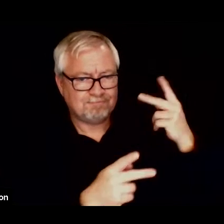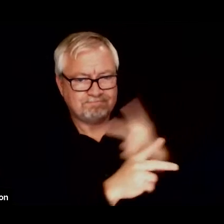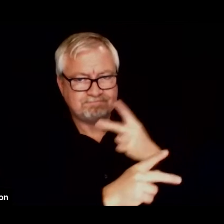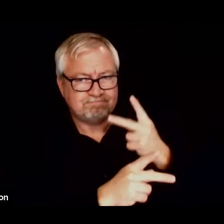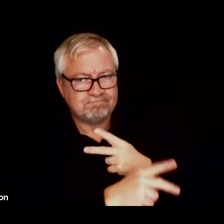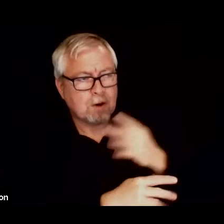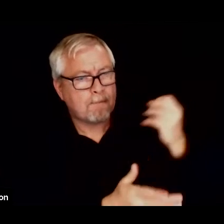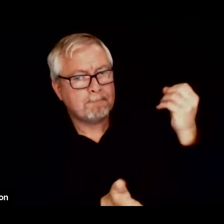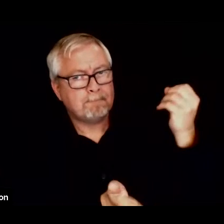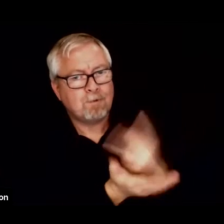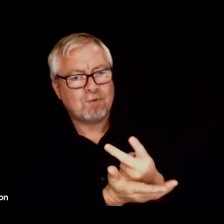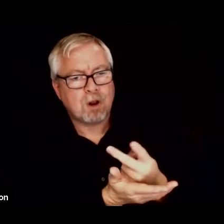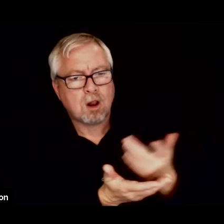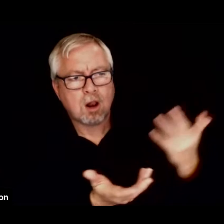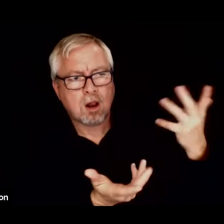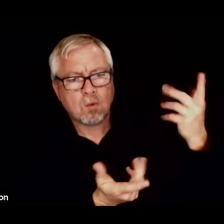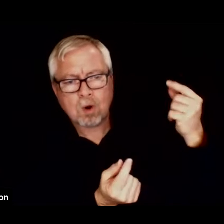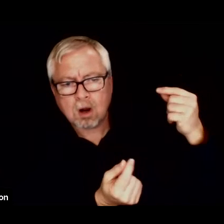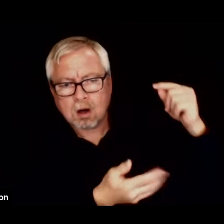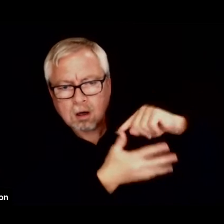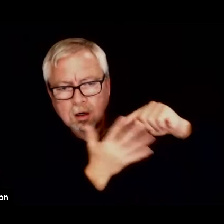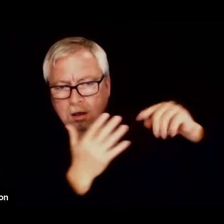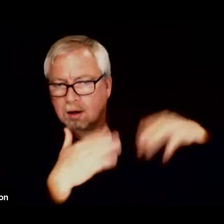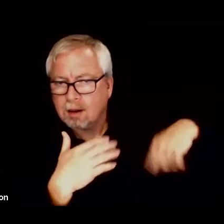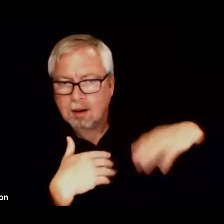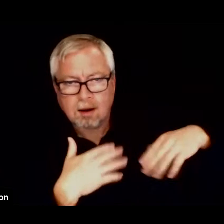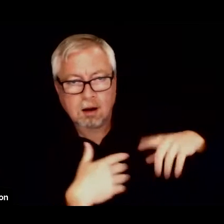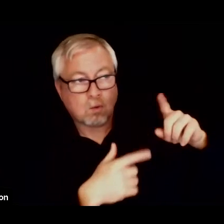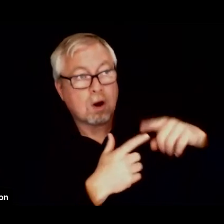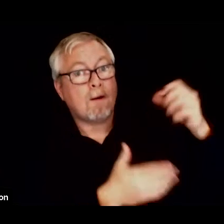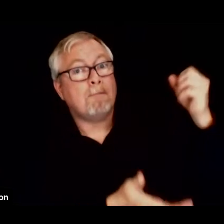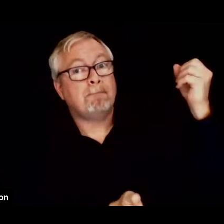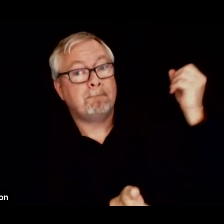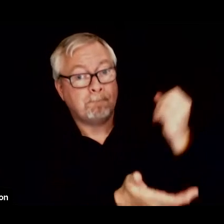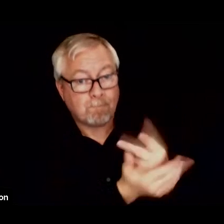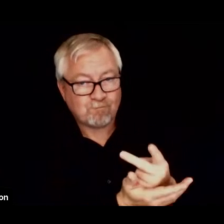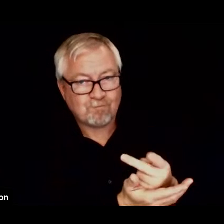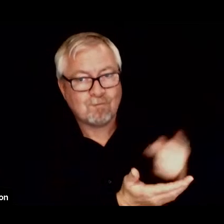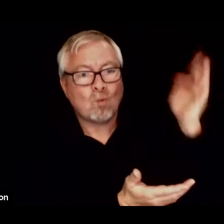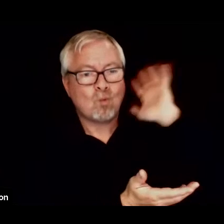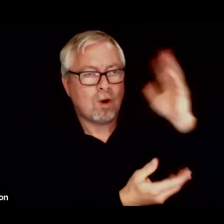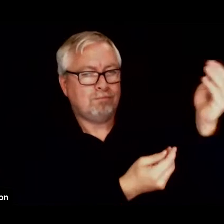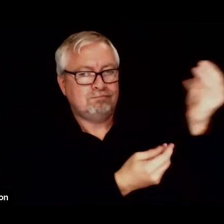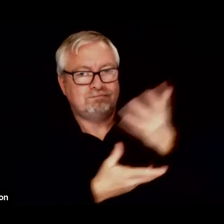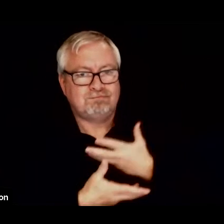there may there are likely to be some conditions attached to that approval but it is important for